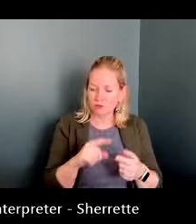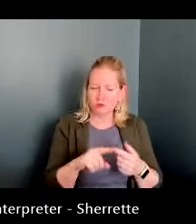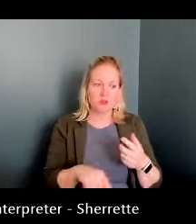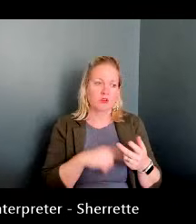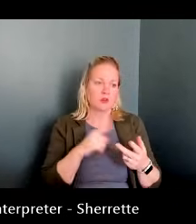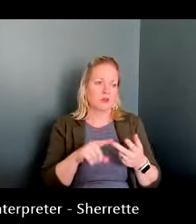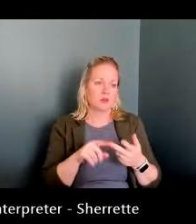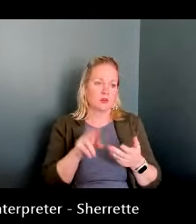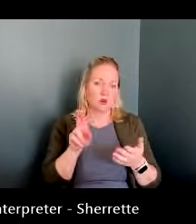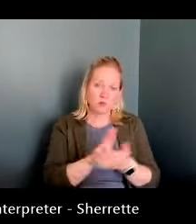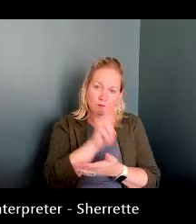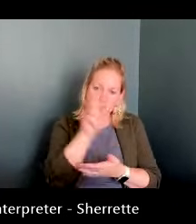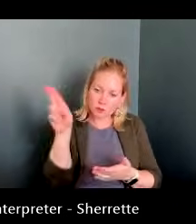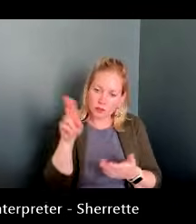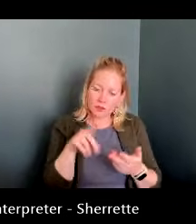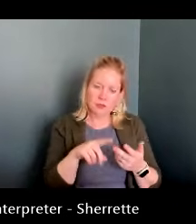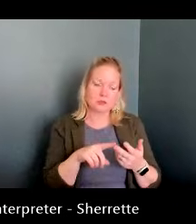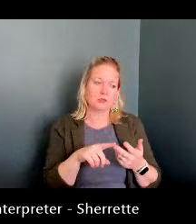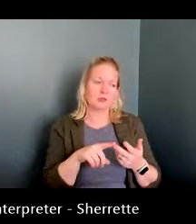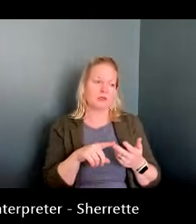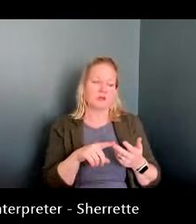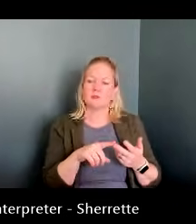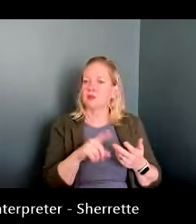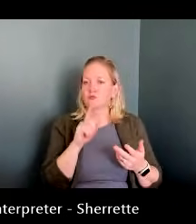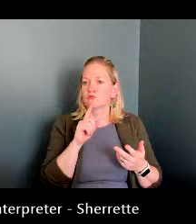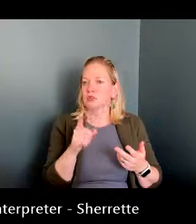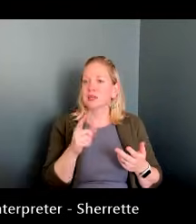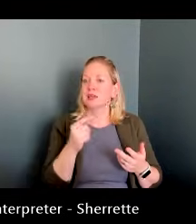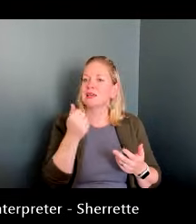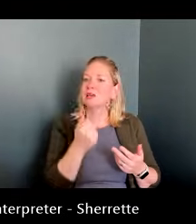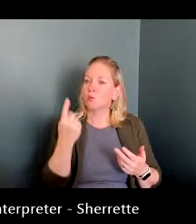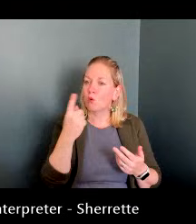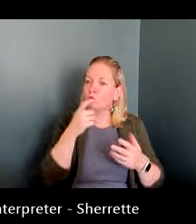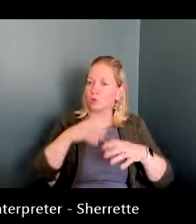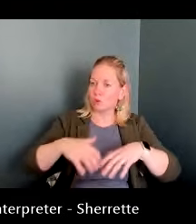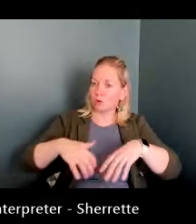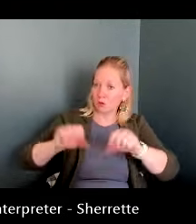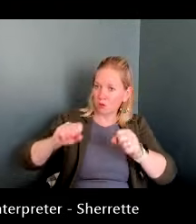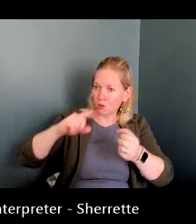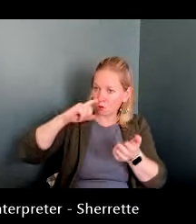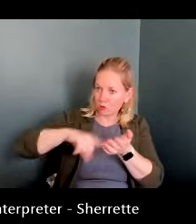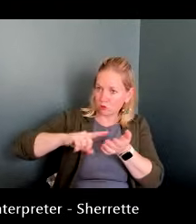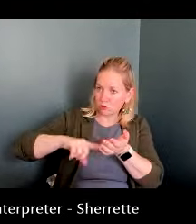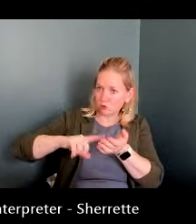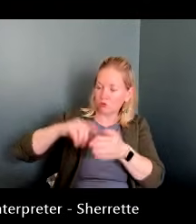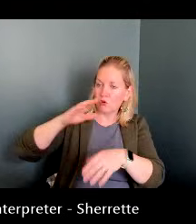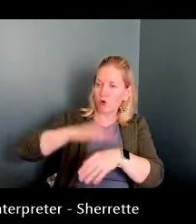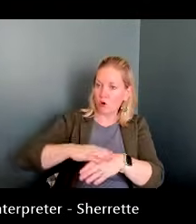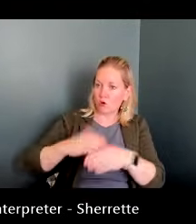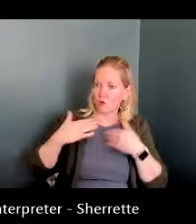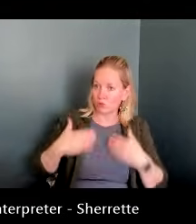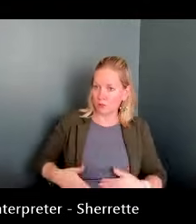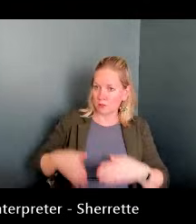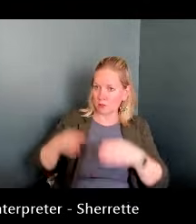universities. But anyone conducting research on human subjects has a primary responsibility.